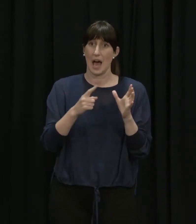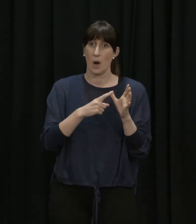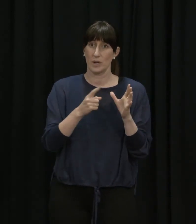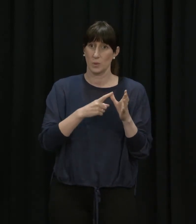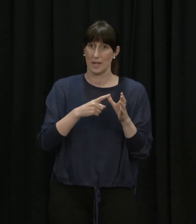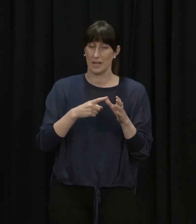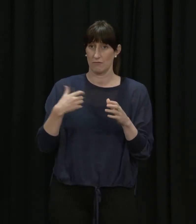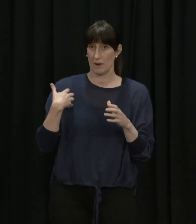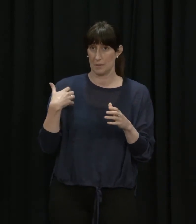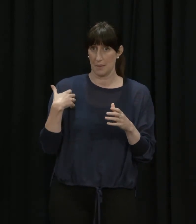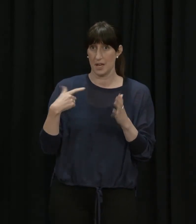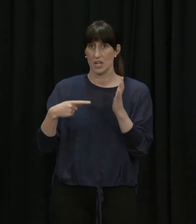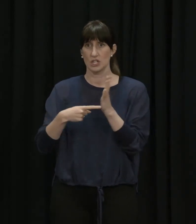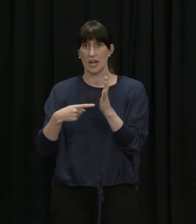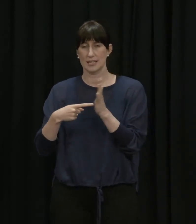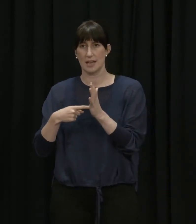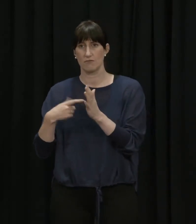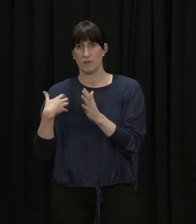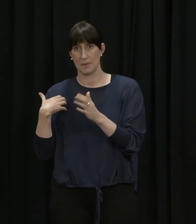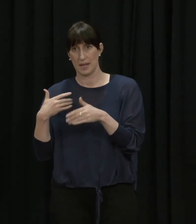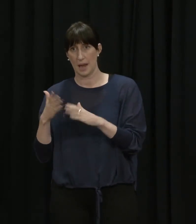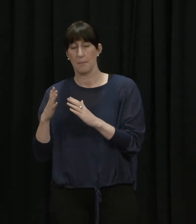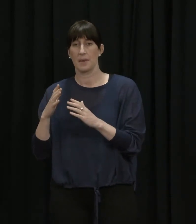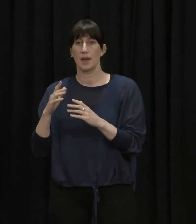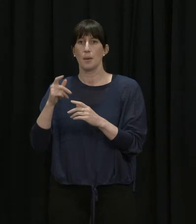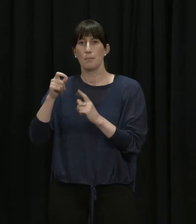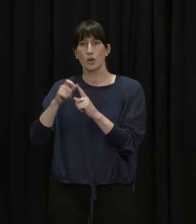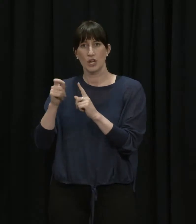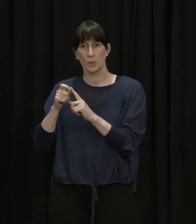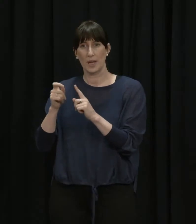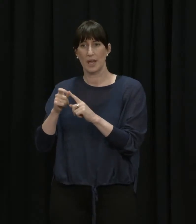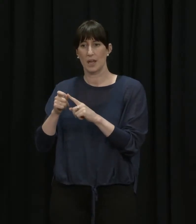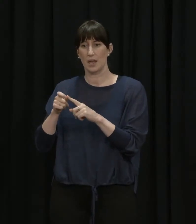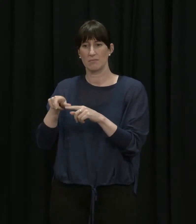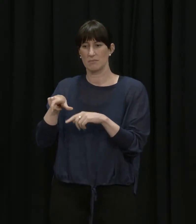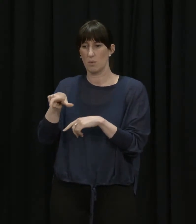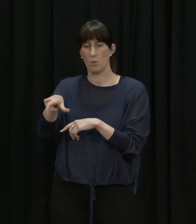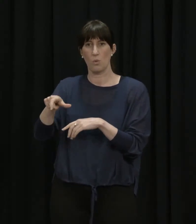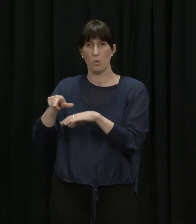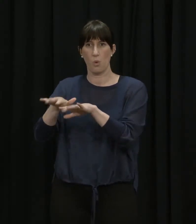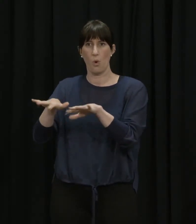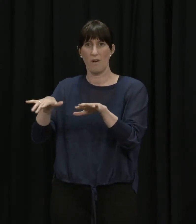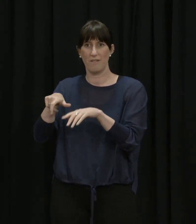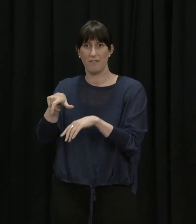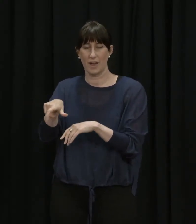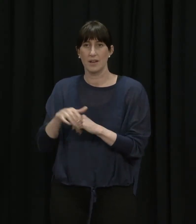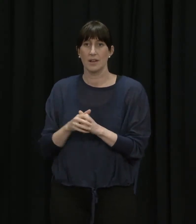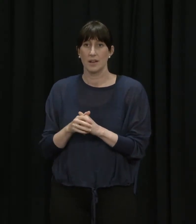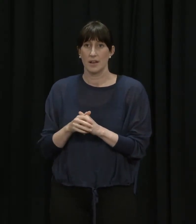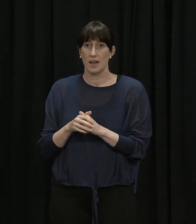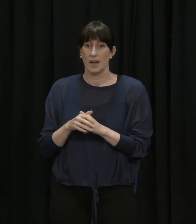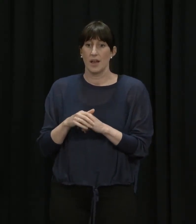vaccination capacity up there today, including specifically